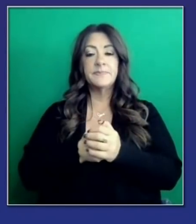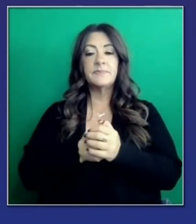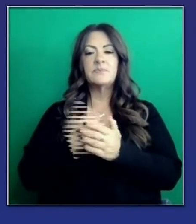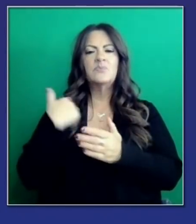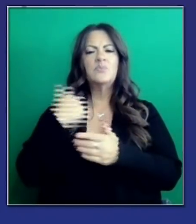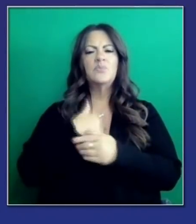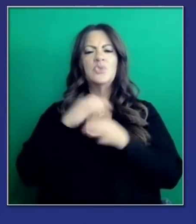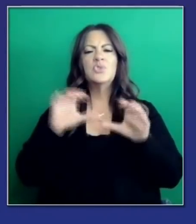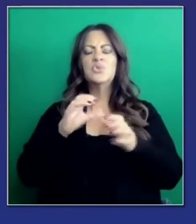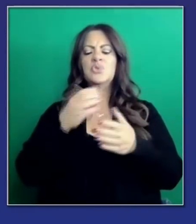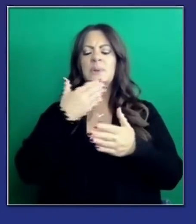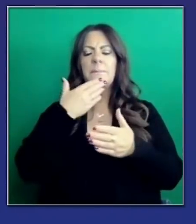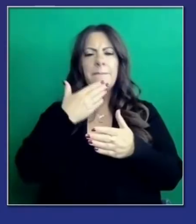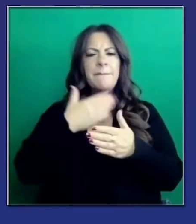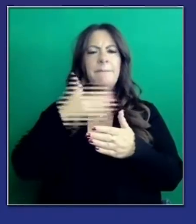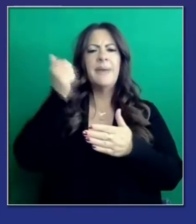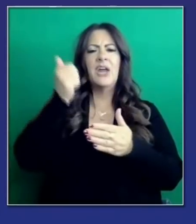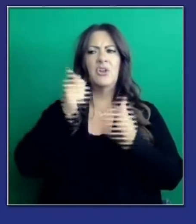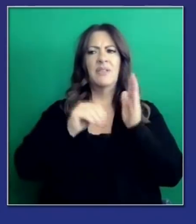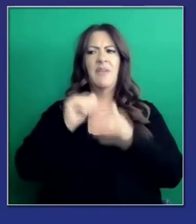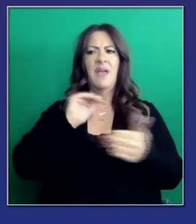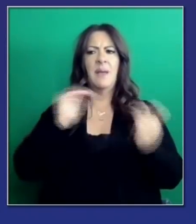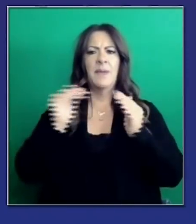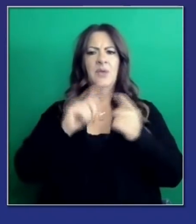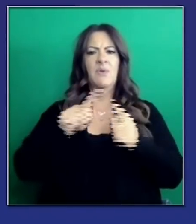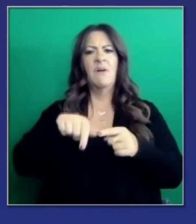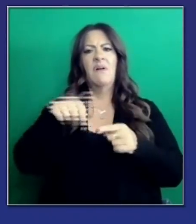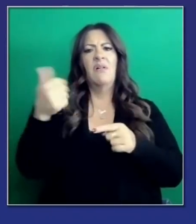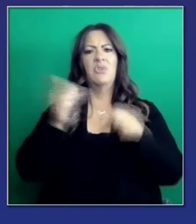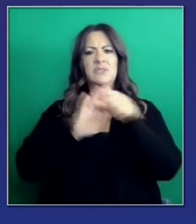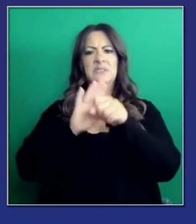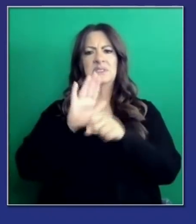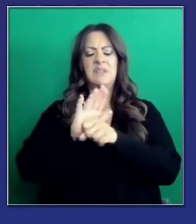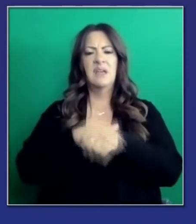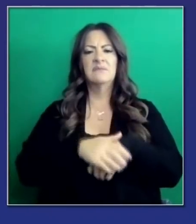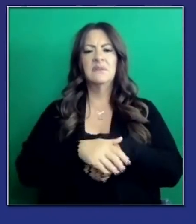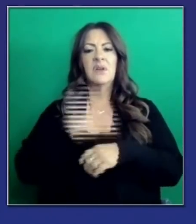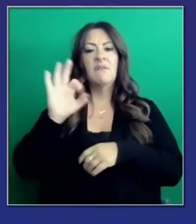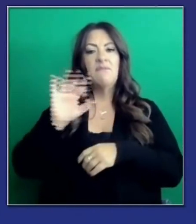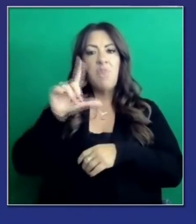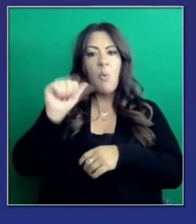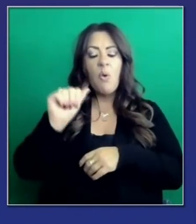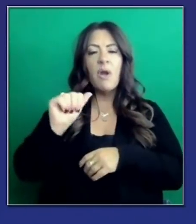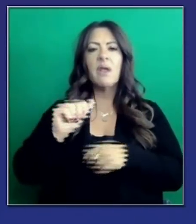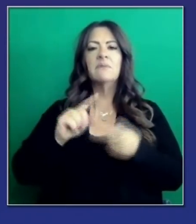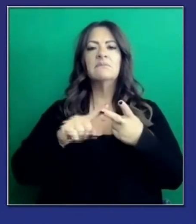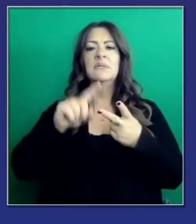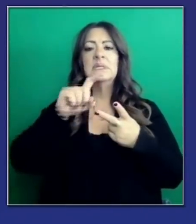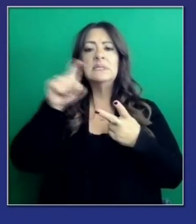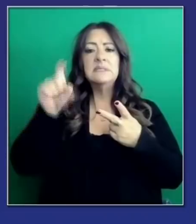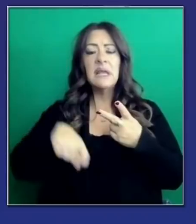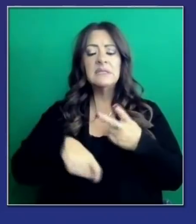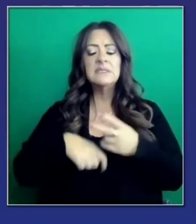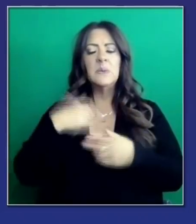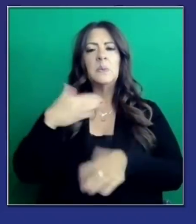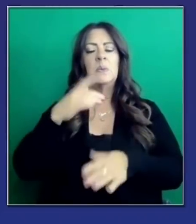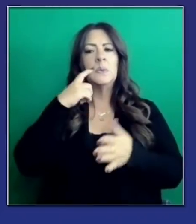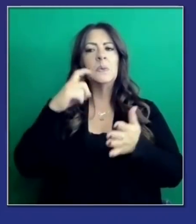STATES IN THIS RESPECT ON POSITIVITY RATES. WE ARE FARING BETTER THAN MORE THAN HALF THE